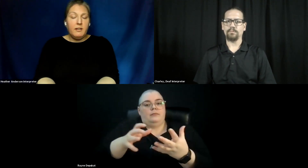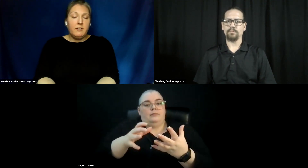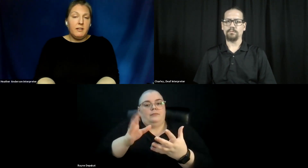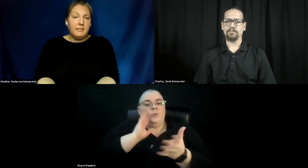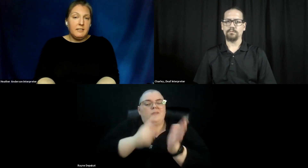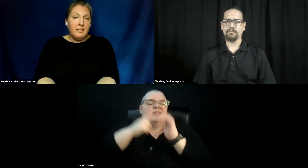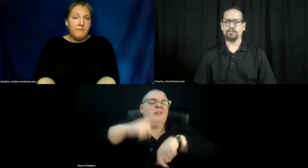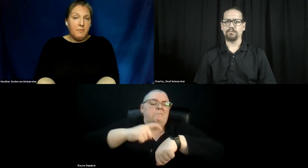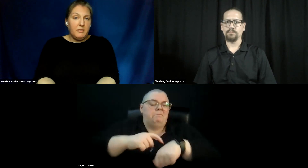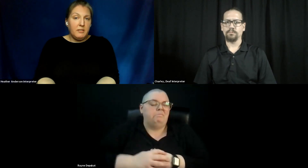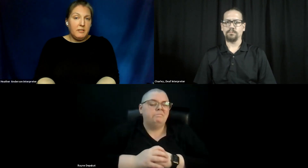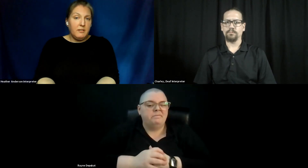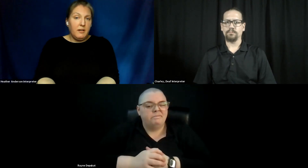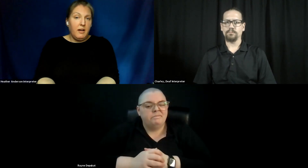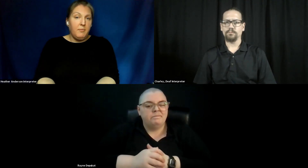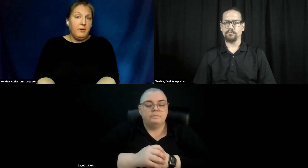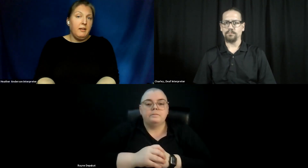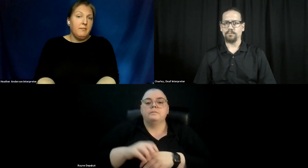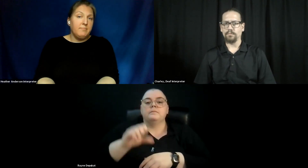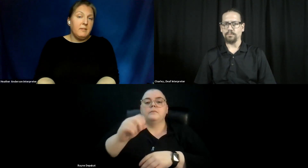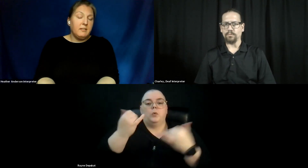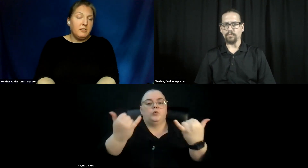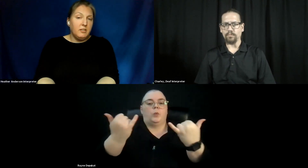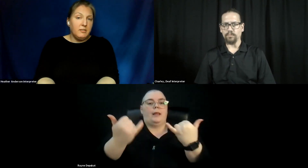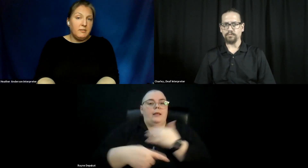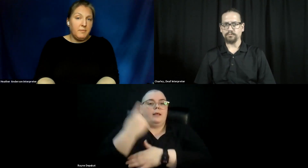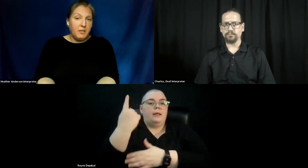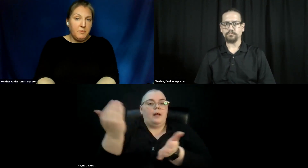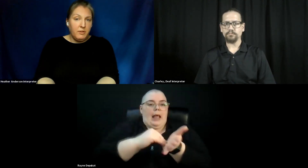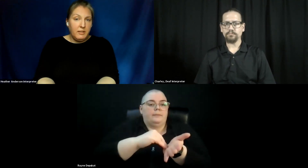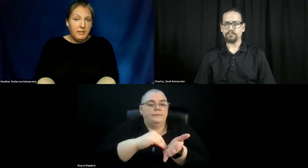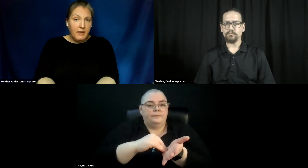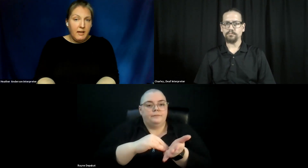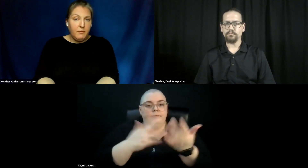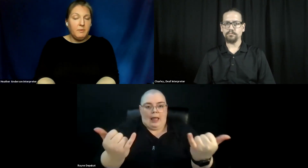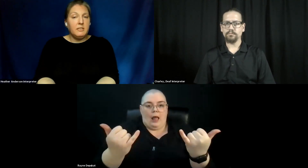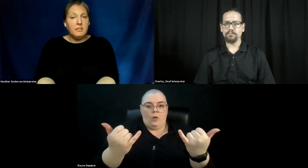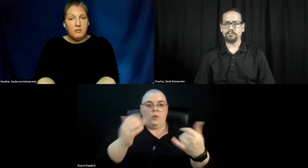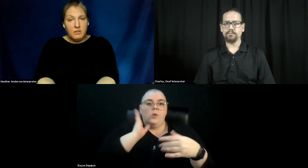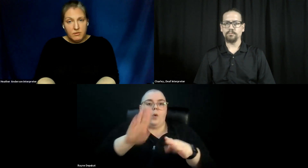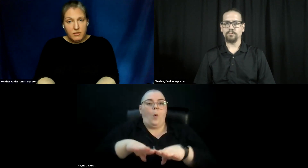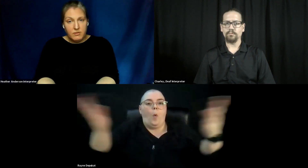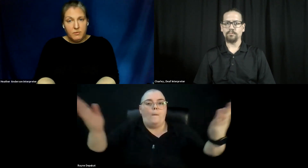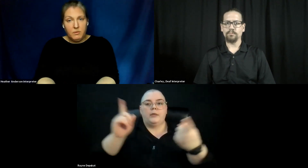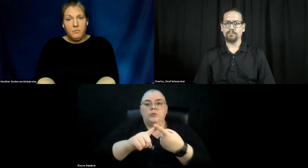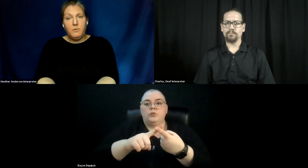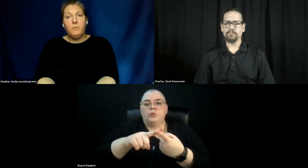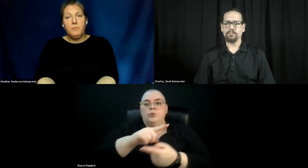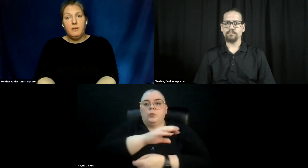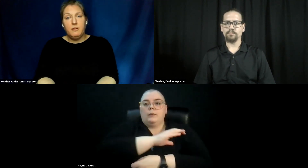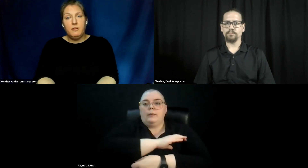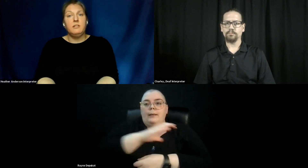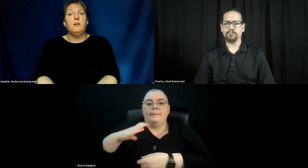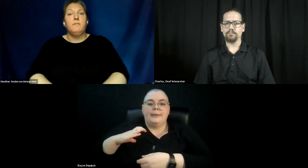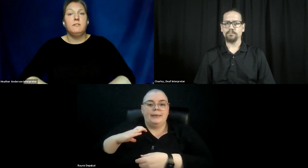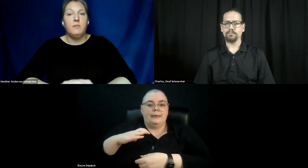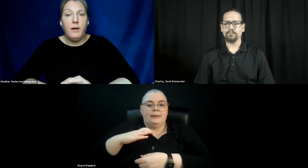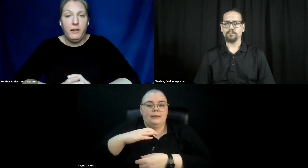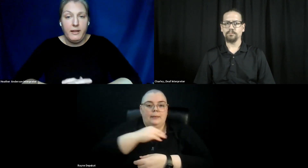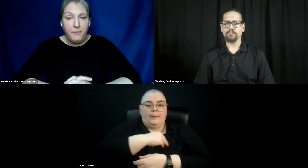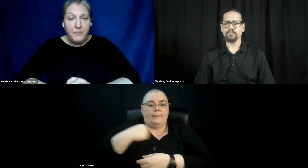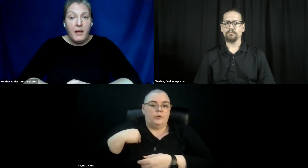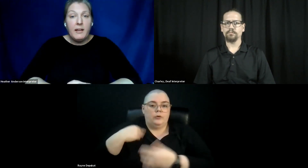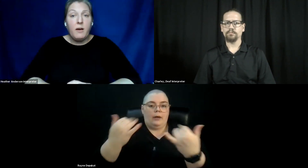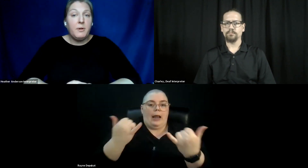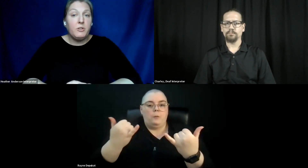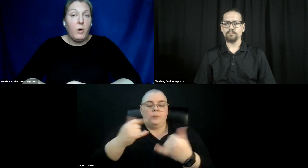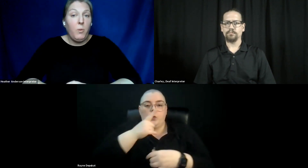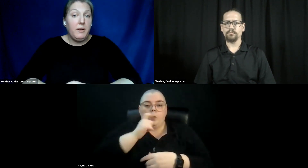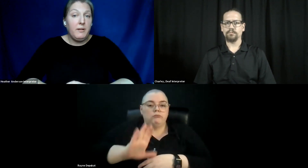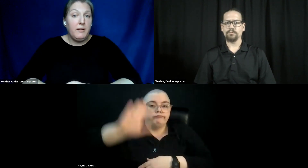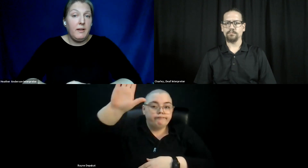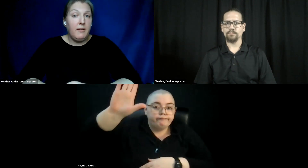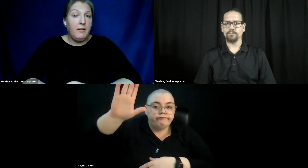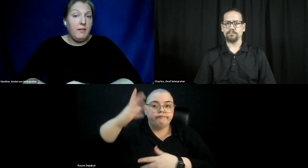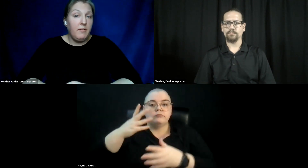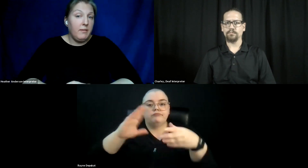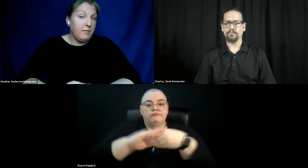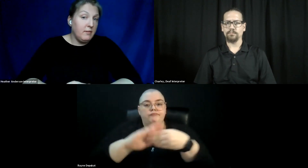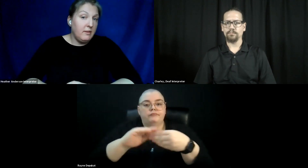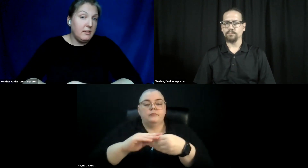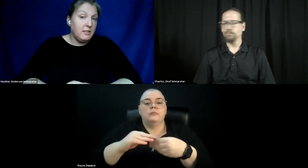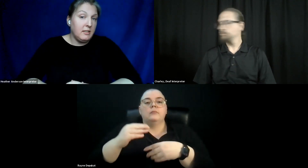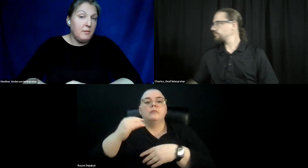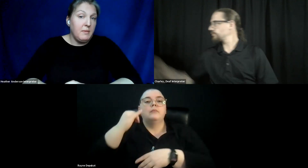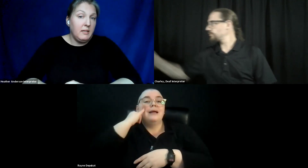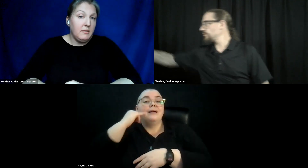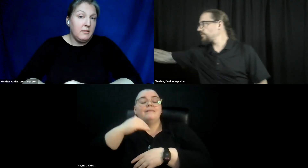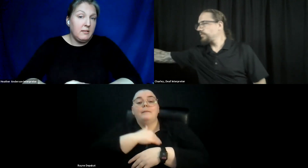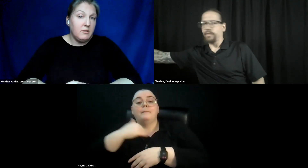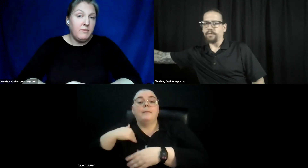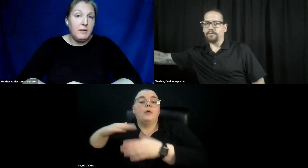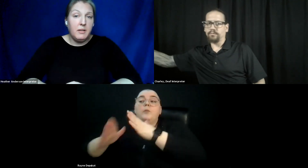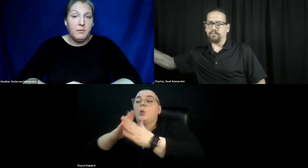we are collecting information and concerns from the community, and we will continue to do so so will we will be collecting all this for a while now. Now we're going to open this to the committee.